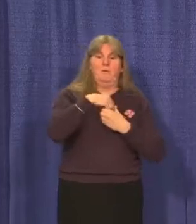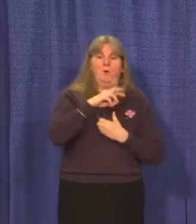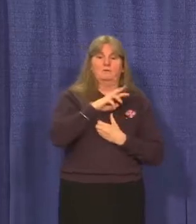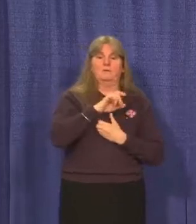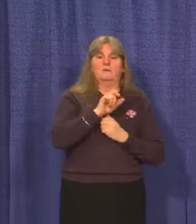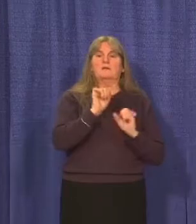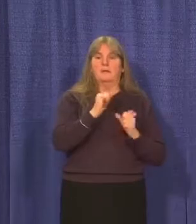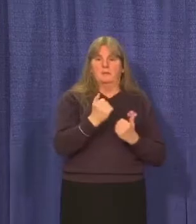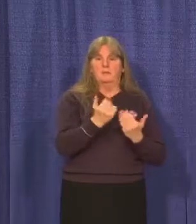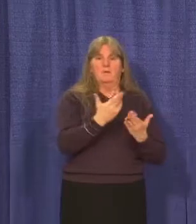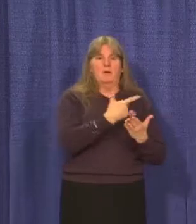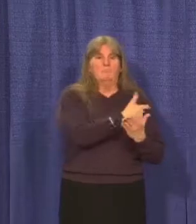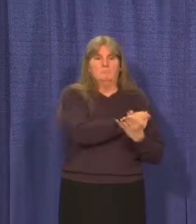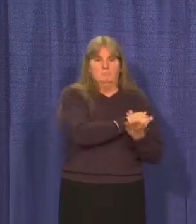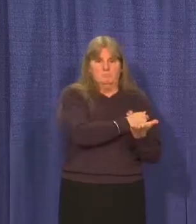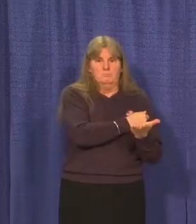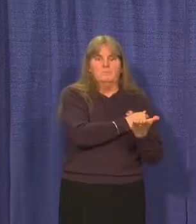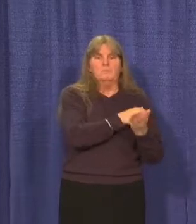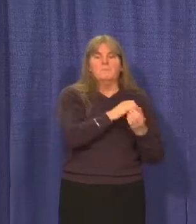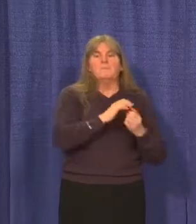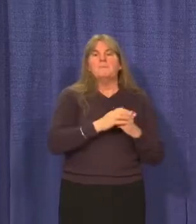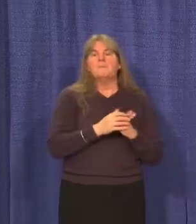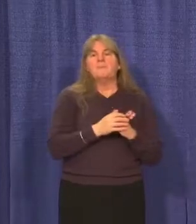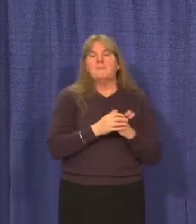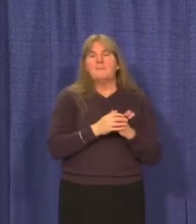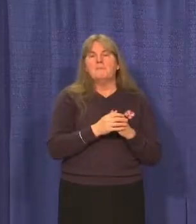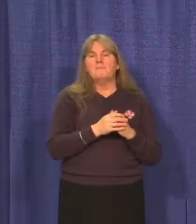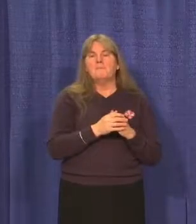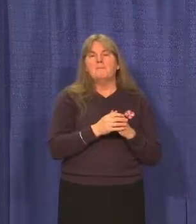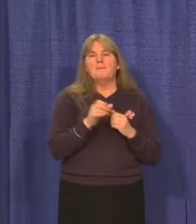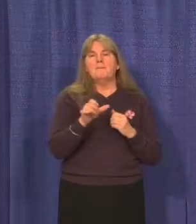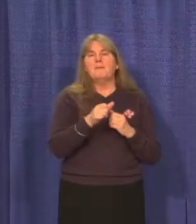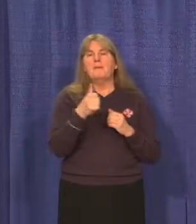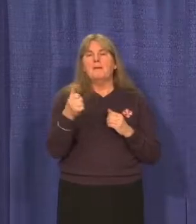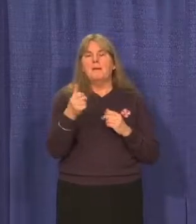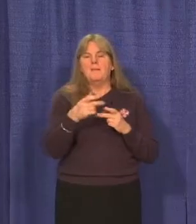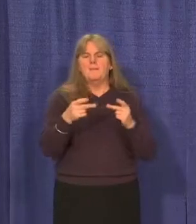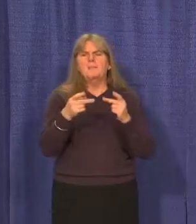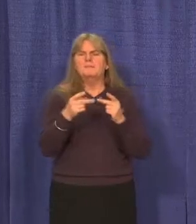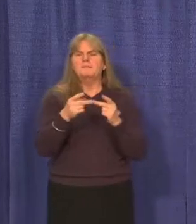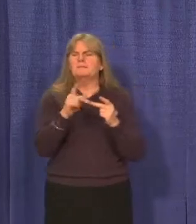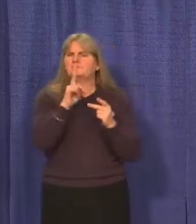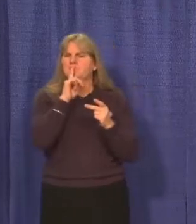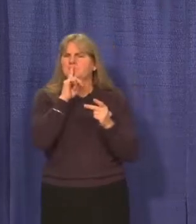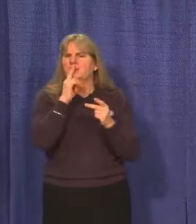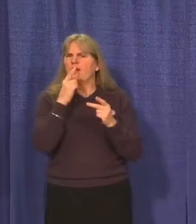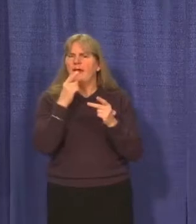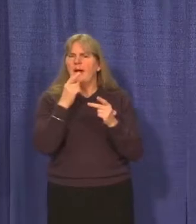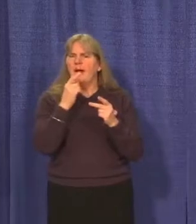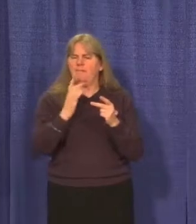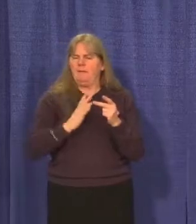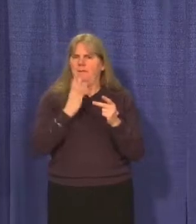covered as part of the Watson Lake community visit. Then we have other places where we don't have sort of written,